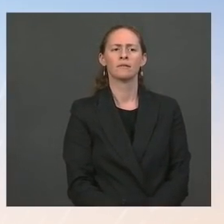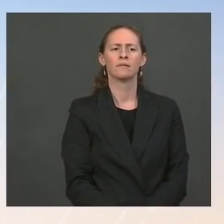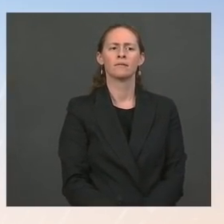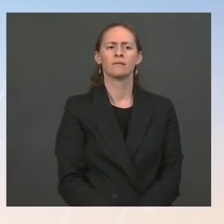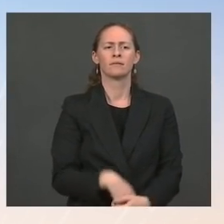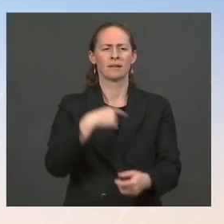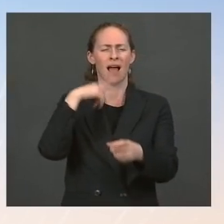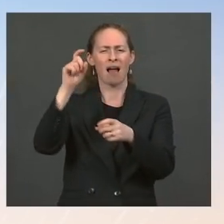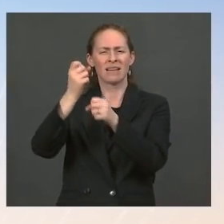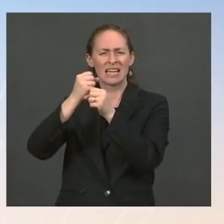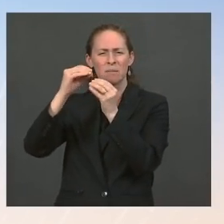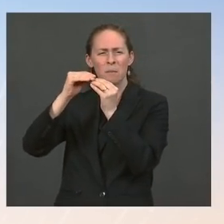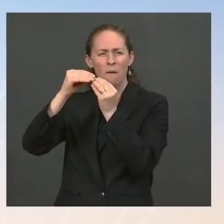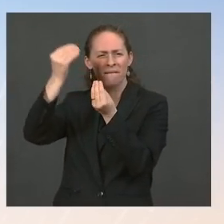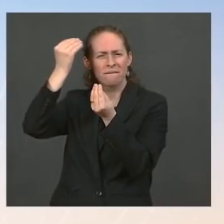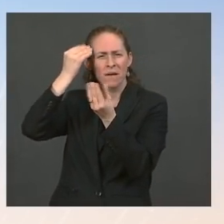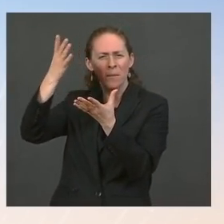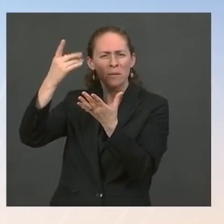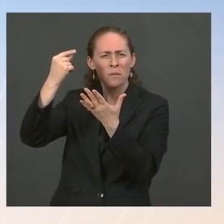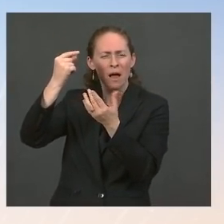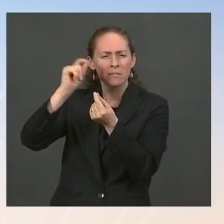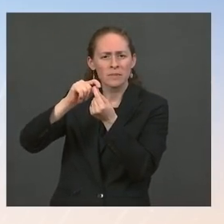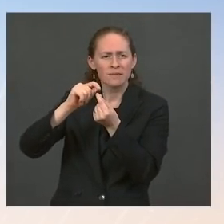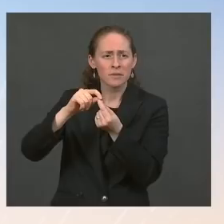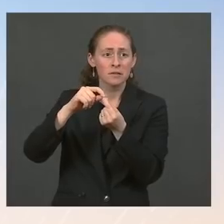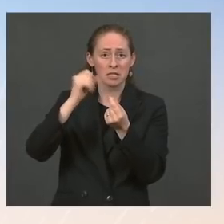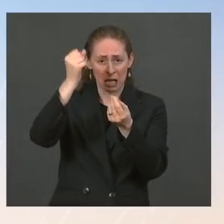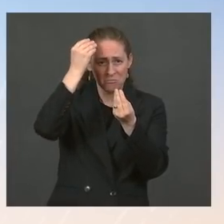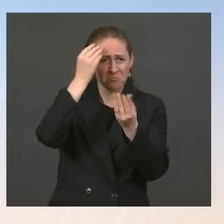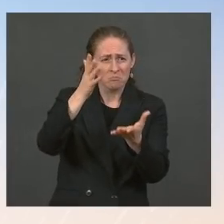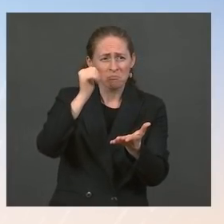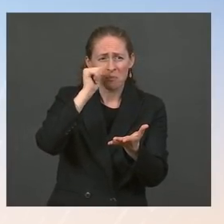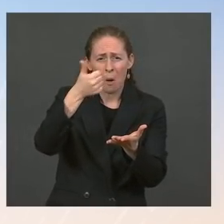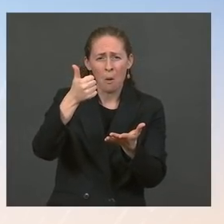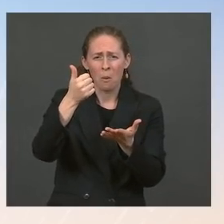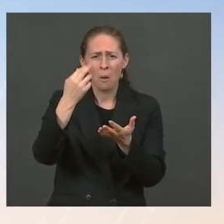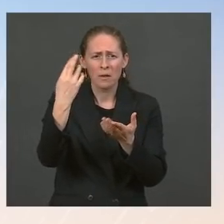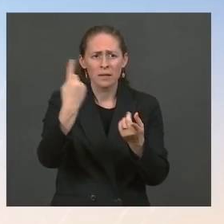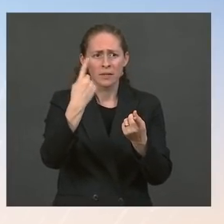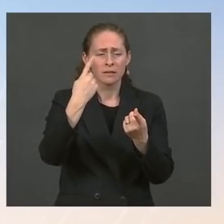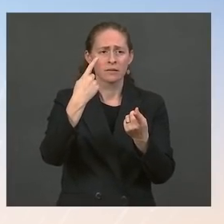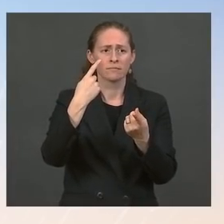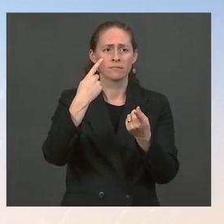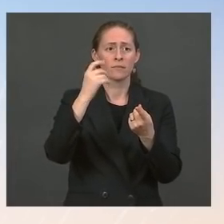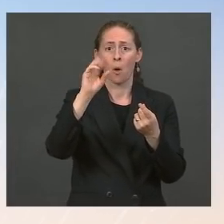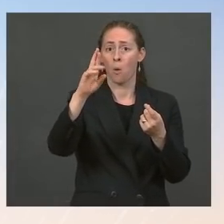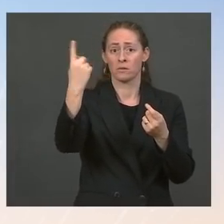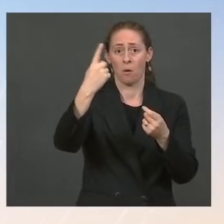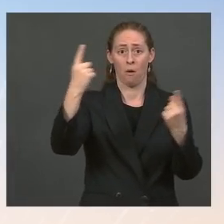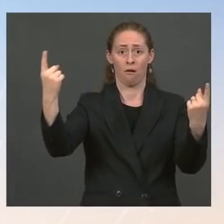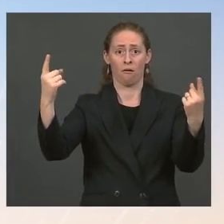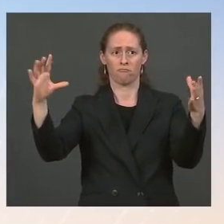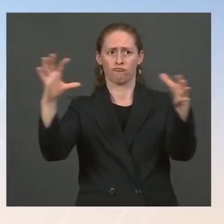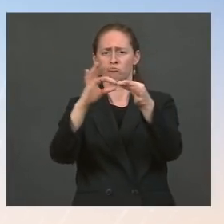and we can talk more about it tomorrow or offline or what have you. And I can connect you to someone at DHS, too. The Press: Okay. Thank you. >> Ms. Psaki: Go ahead, Karen. The Press: Thanks, Jen.